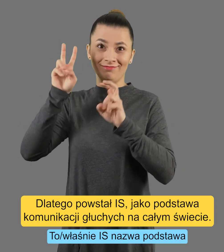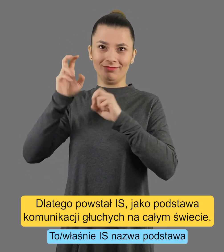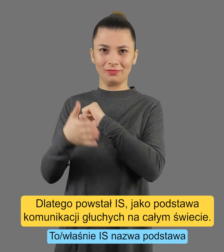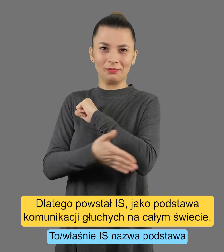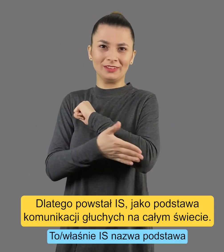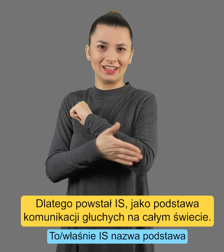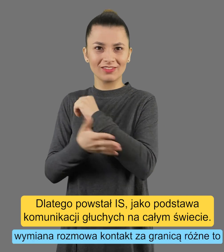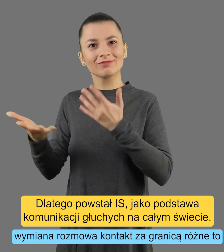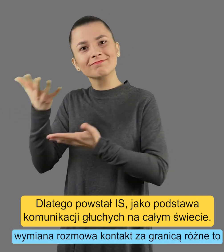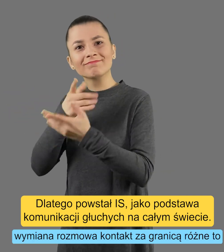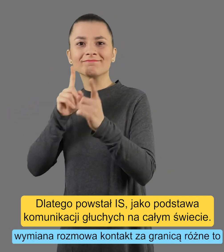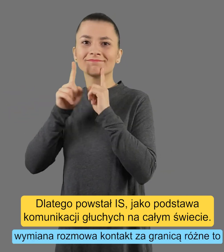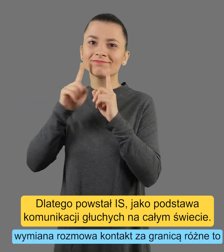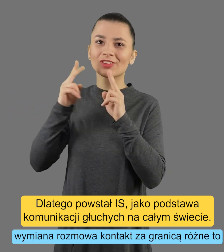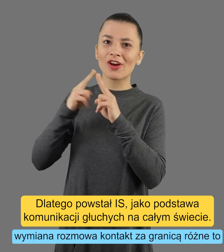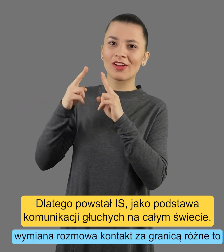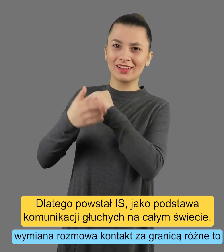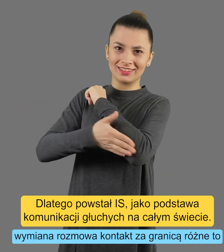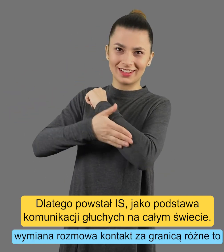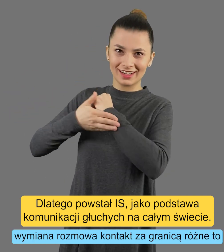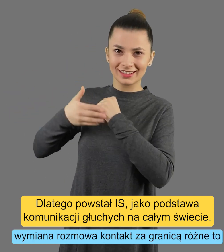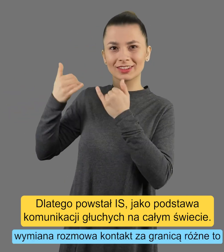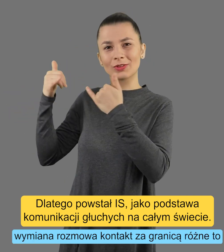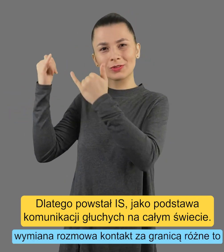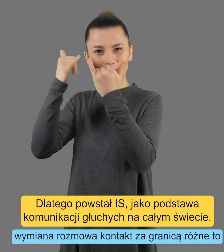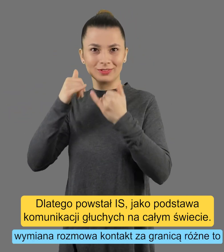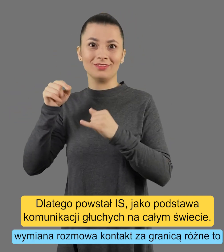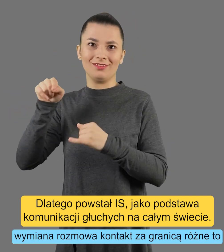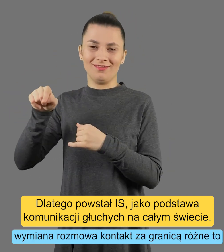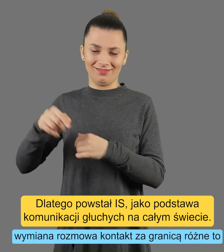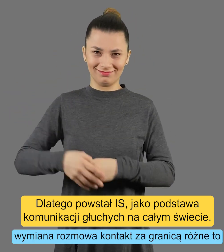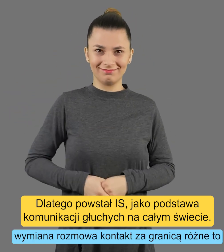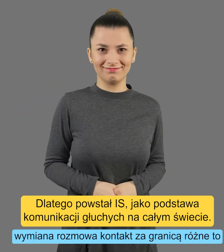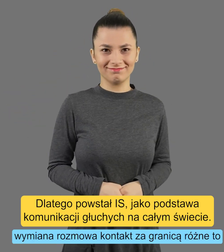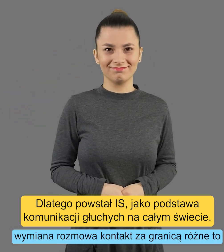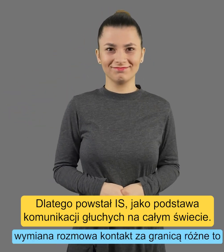That is why IS was created, as the basis for deaf people to communicate all over the world.